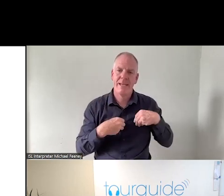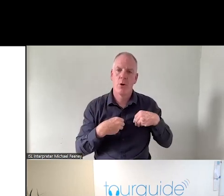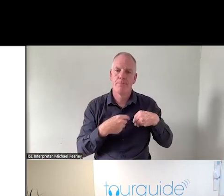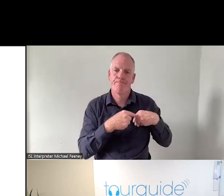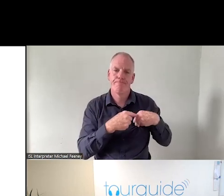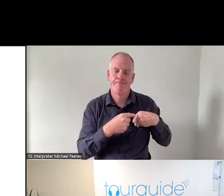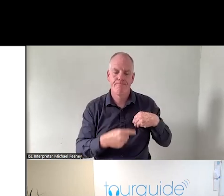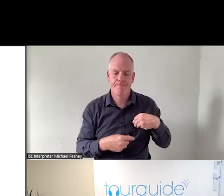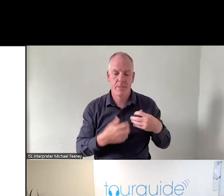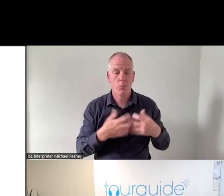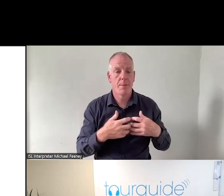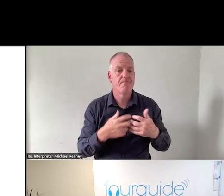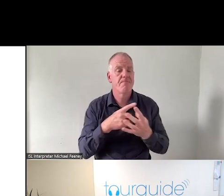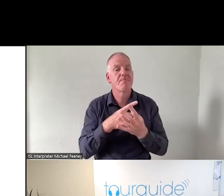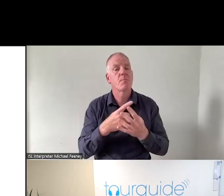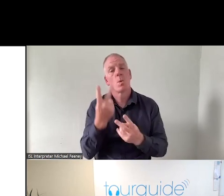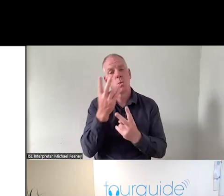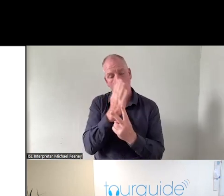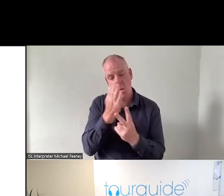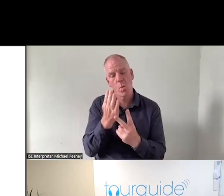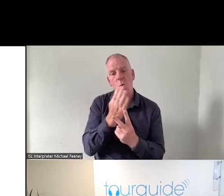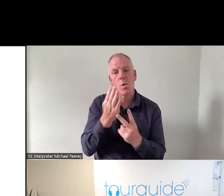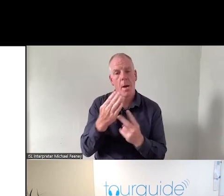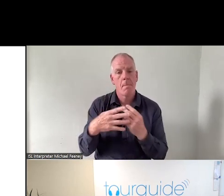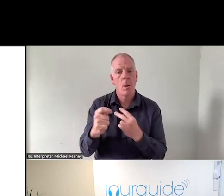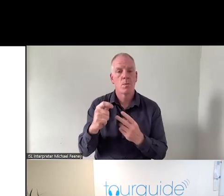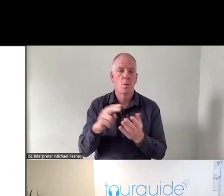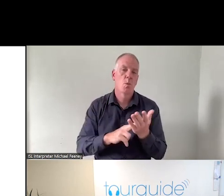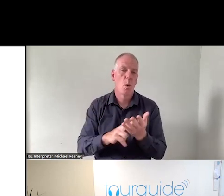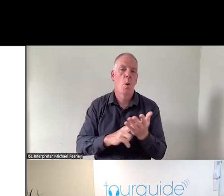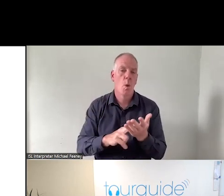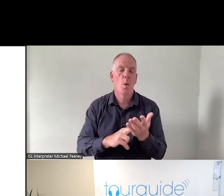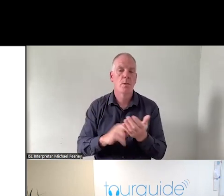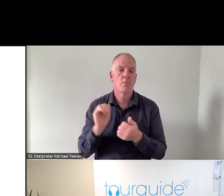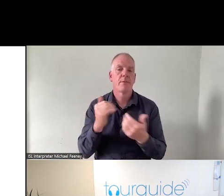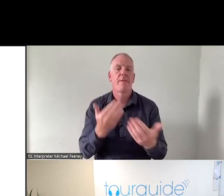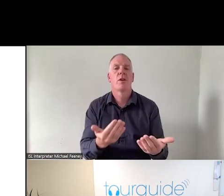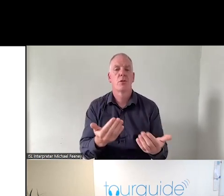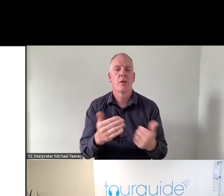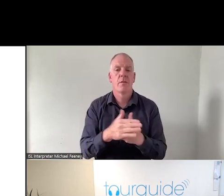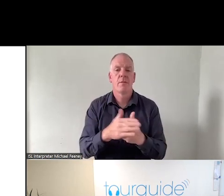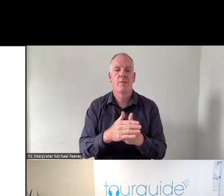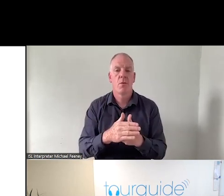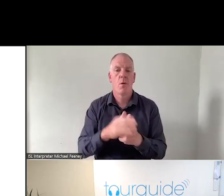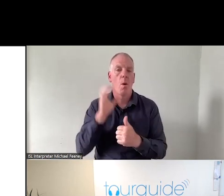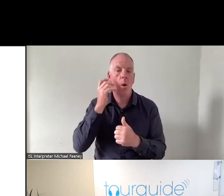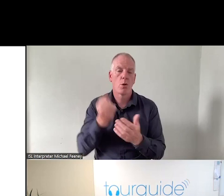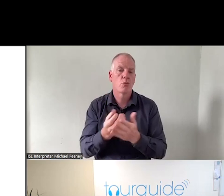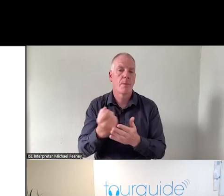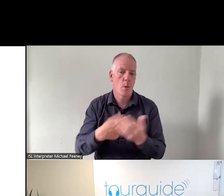So, those are the two main delivery mechanisms for audio description that we provide.